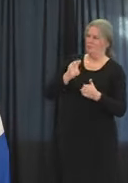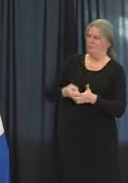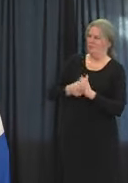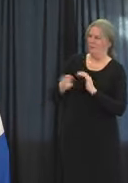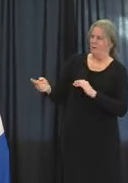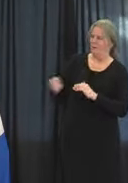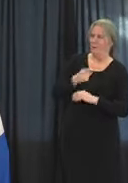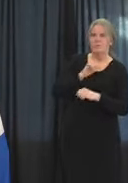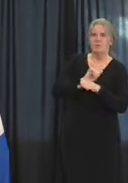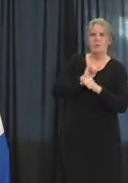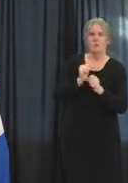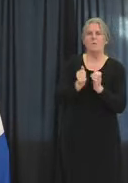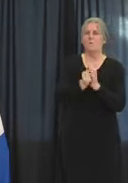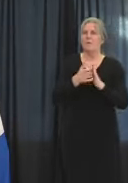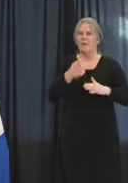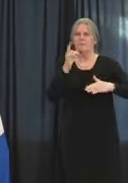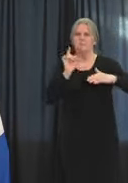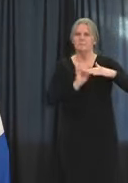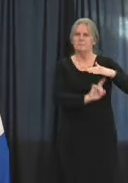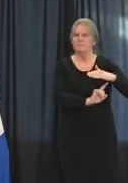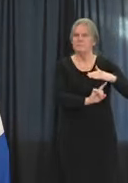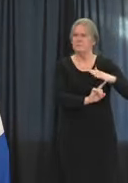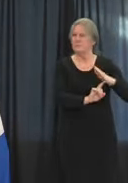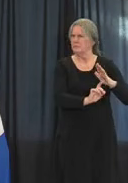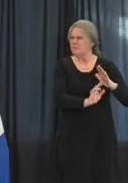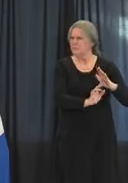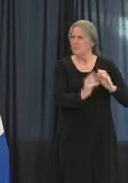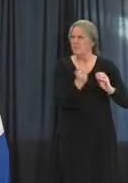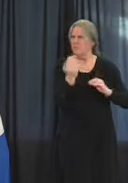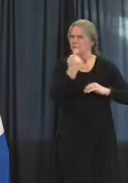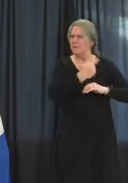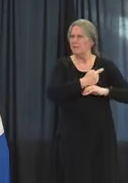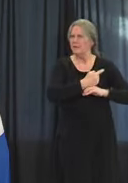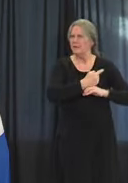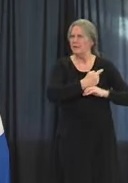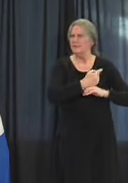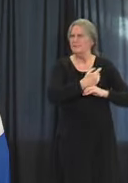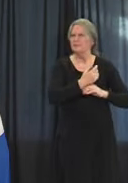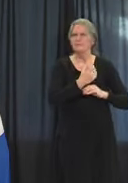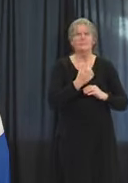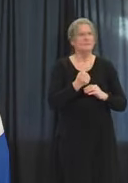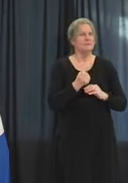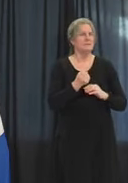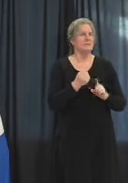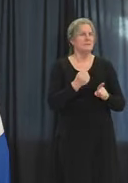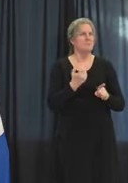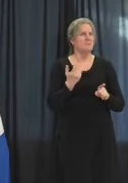are now being mandated to go back to work without any self-isolation for 14 days.